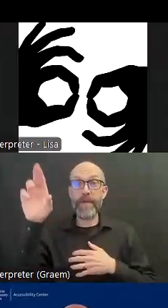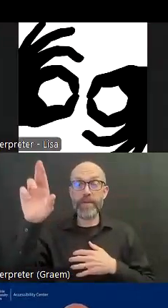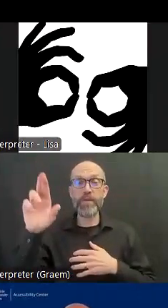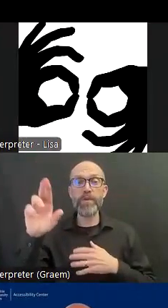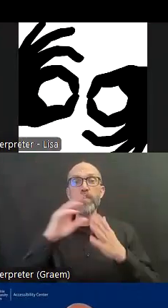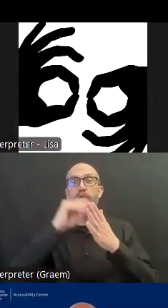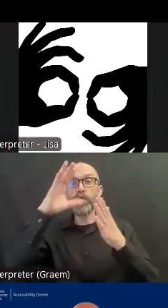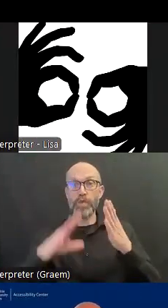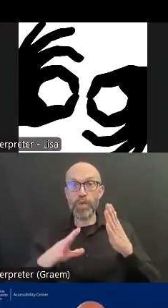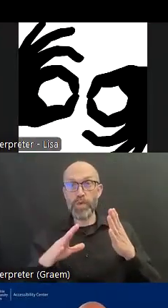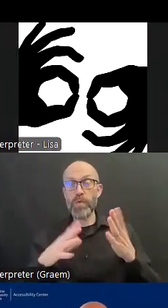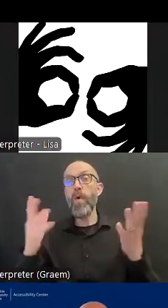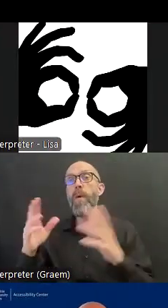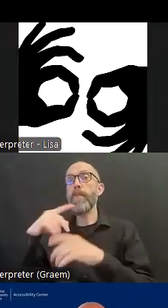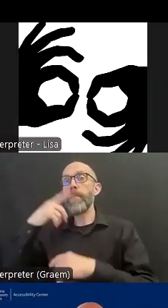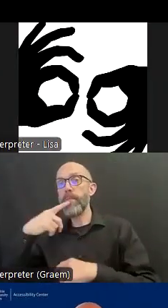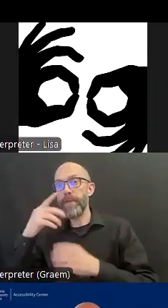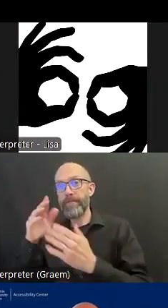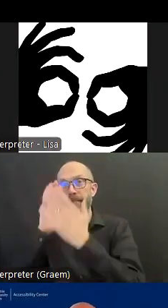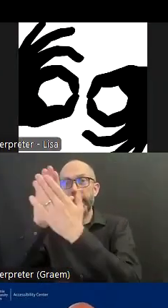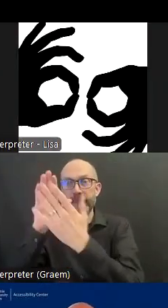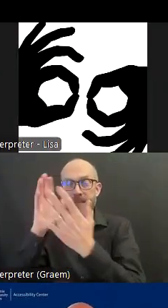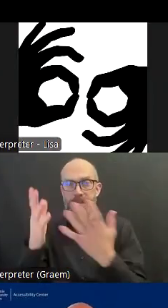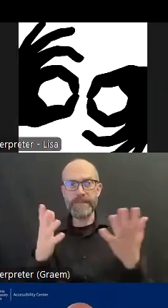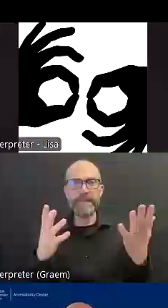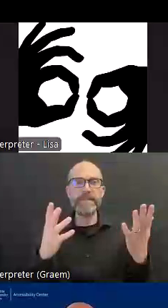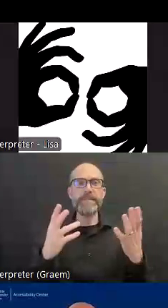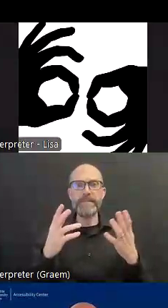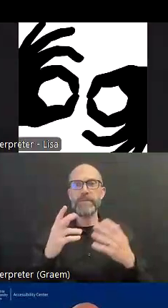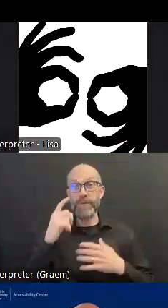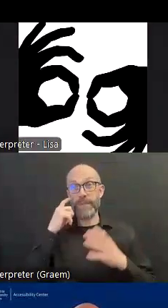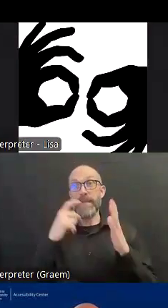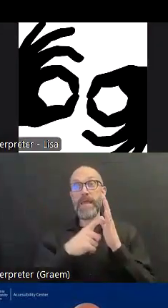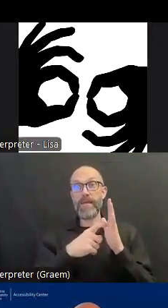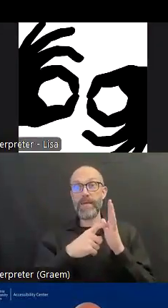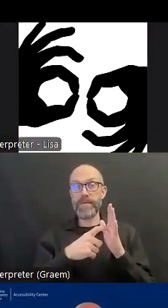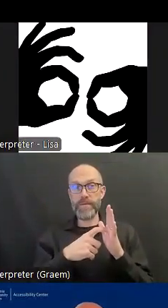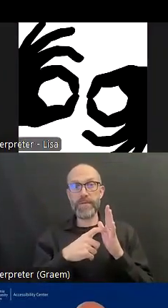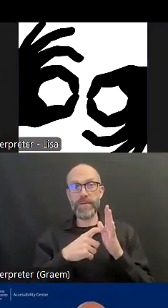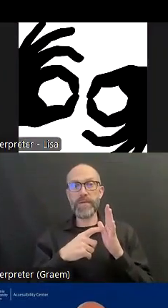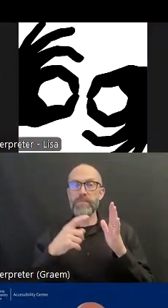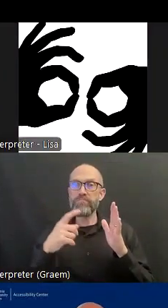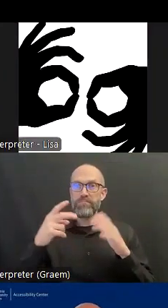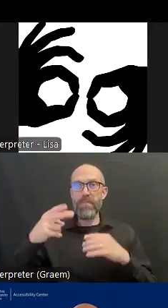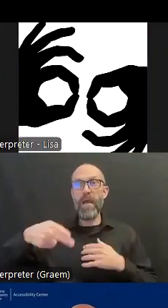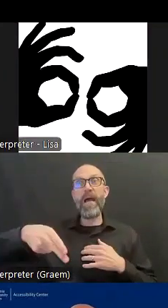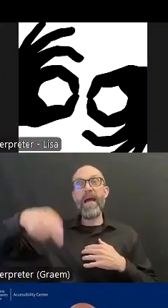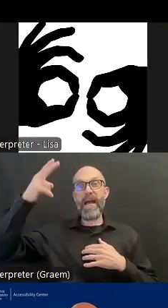If something is student or public-facing, as you can tell, it's high by definition.